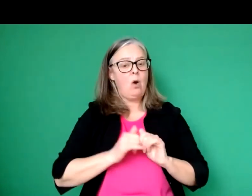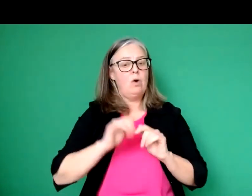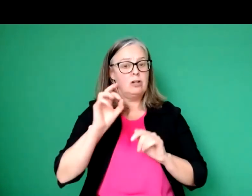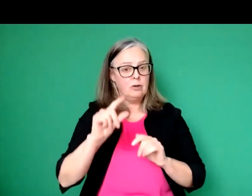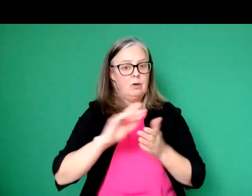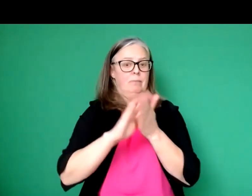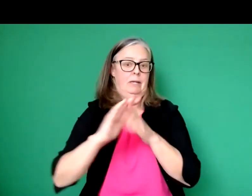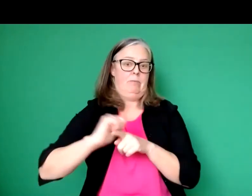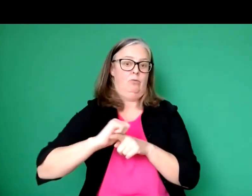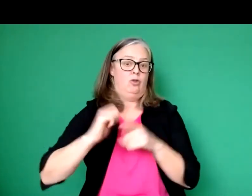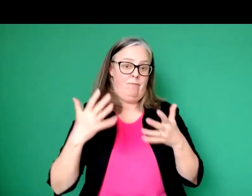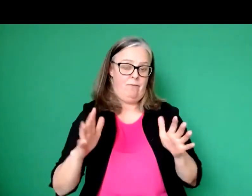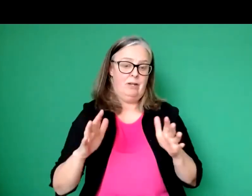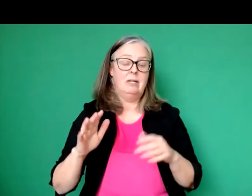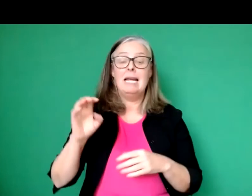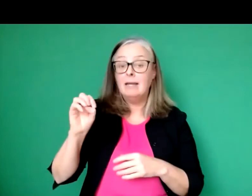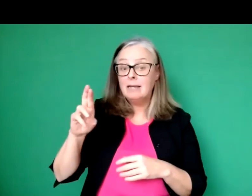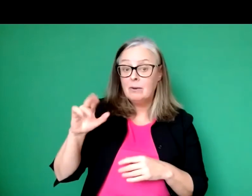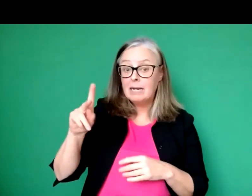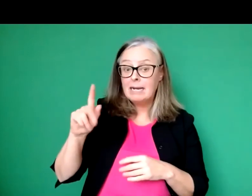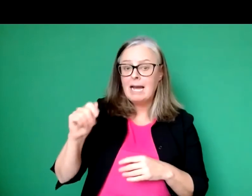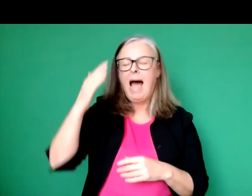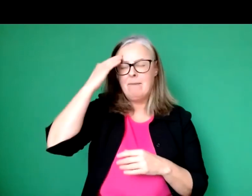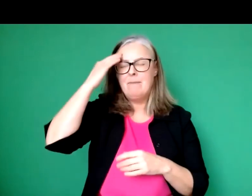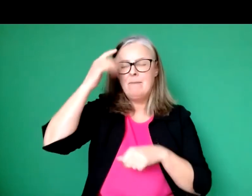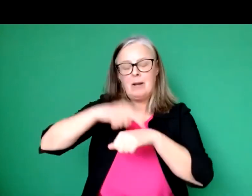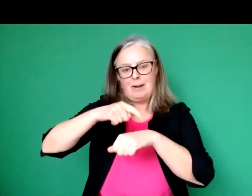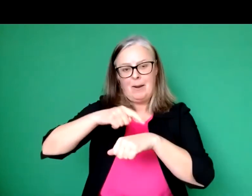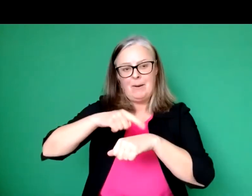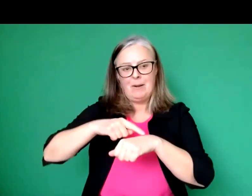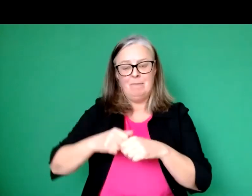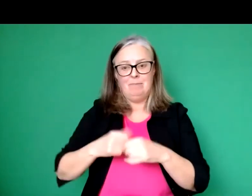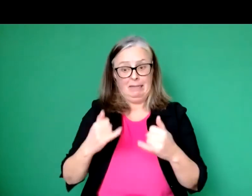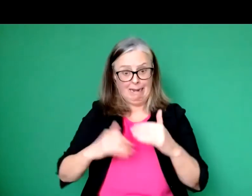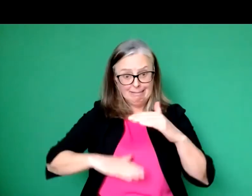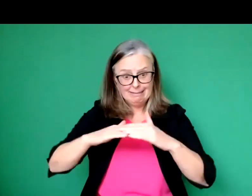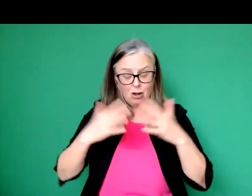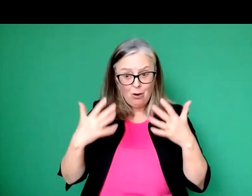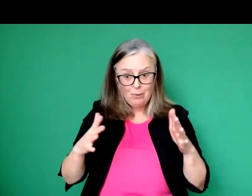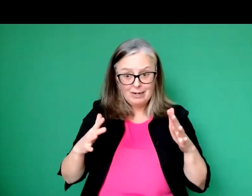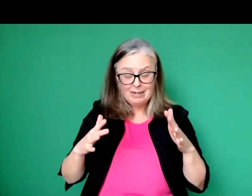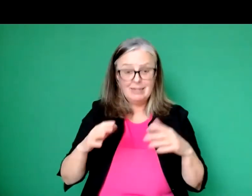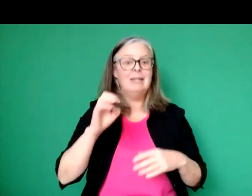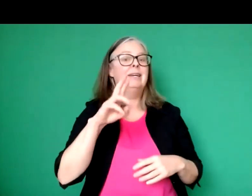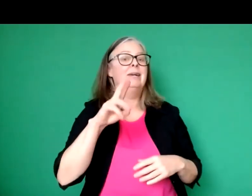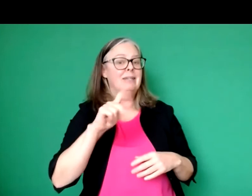um eric i'm very conscious of the time i think we're at it are we yeah so we're at 323 yvonne